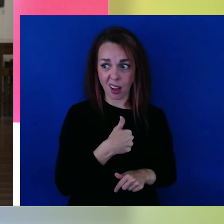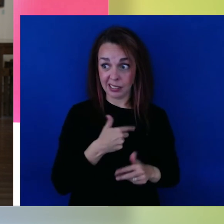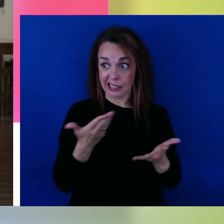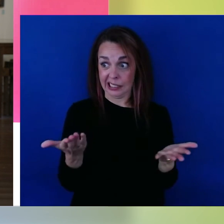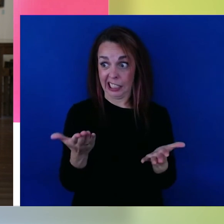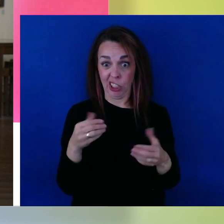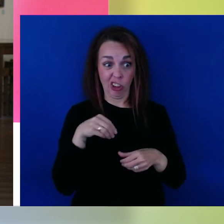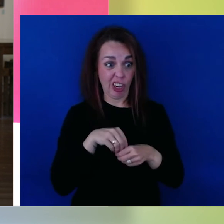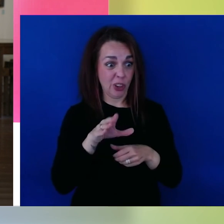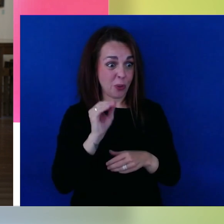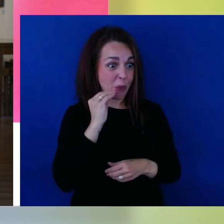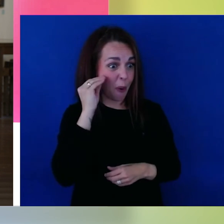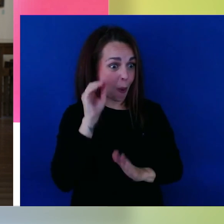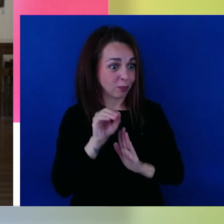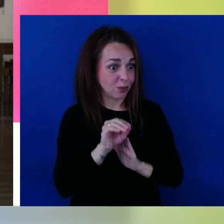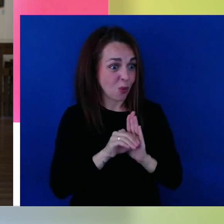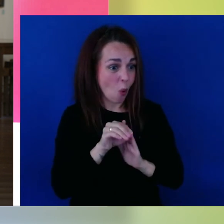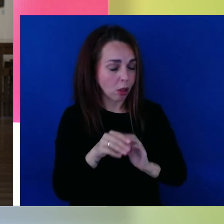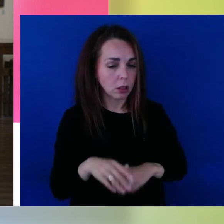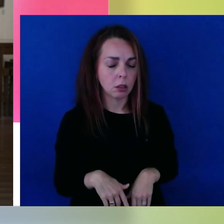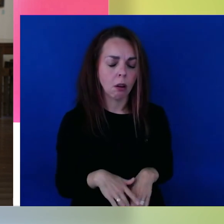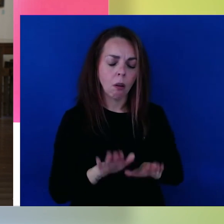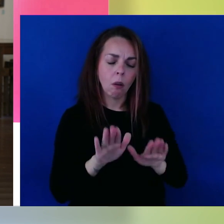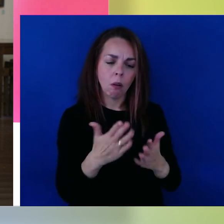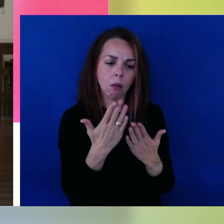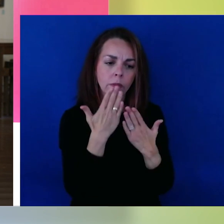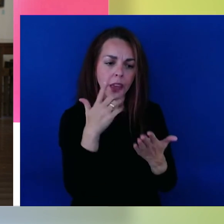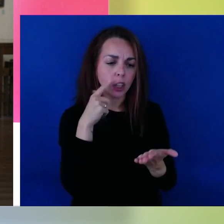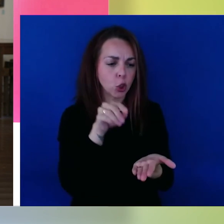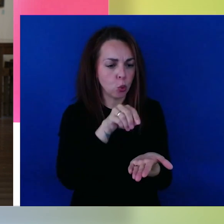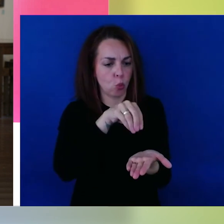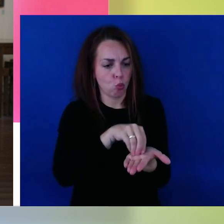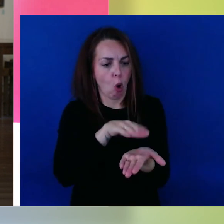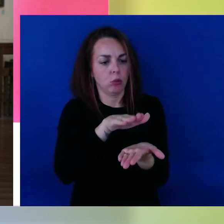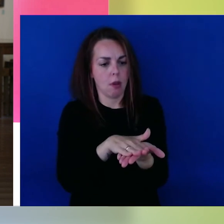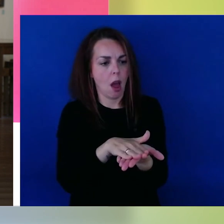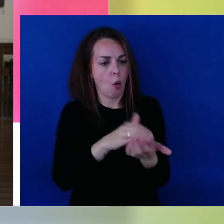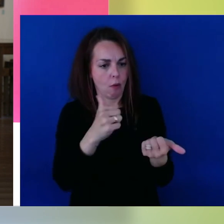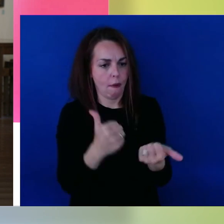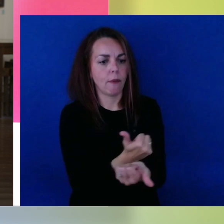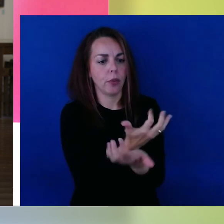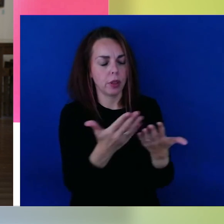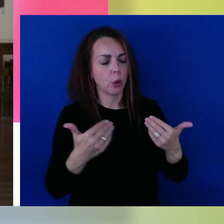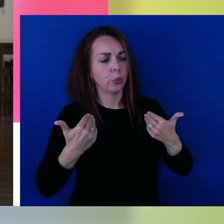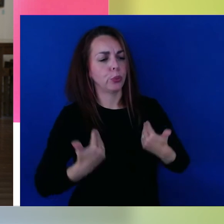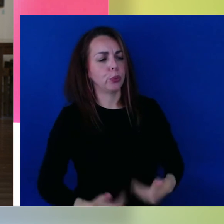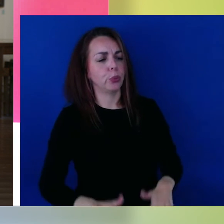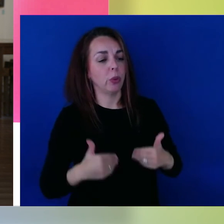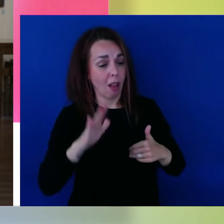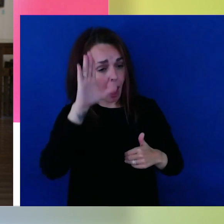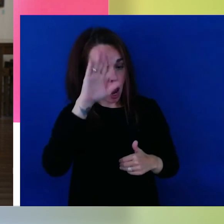and for writing all of this down. I know it's been an incredible journey to get here,